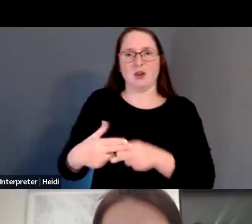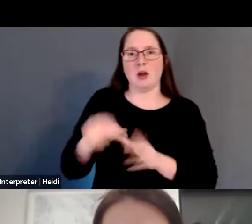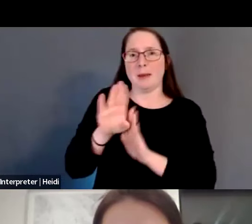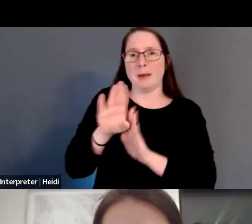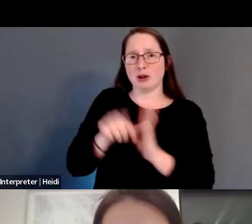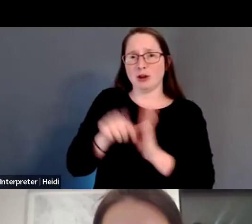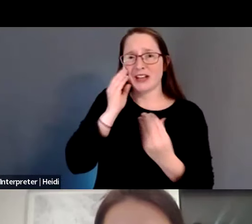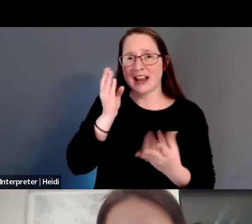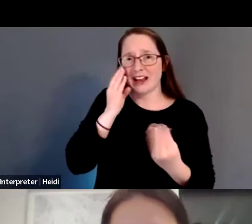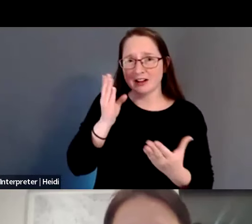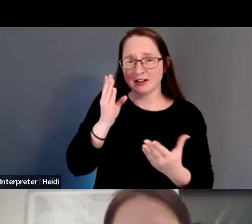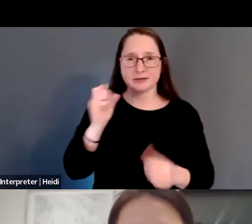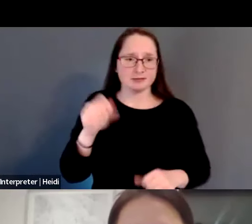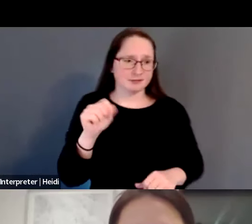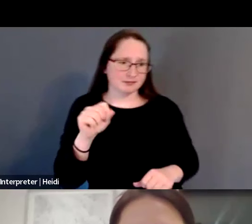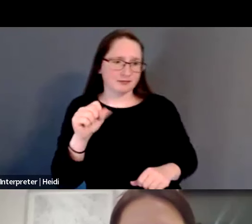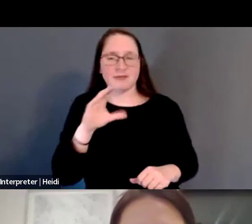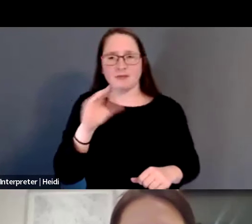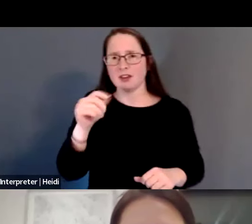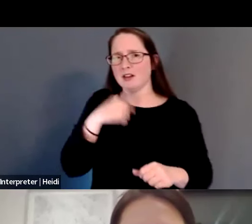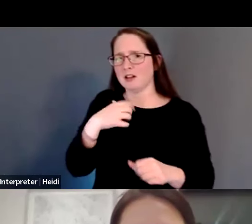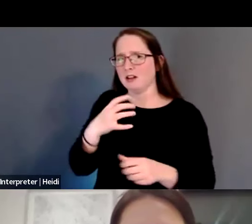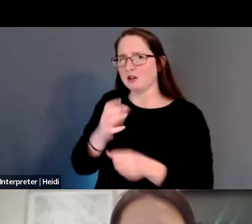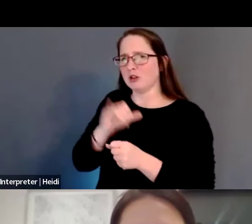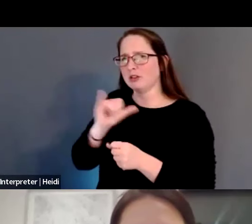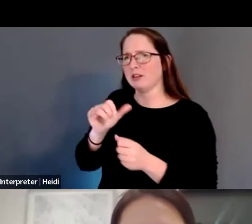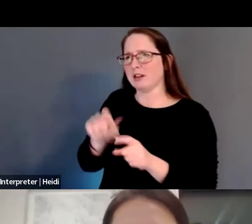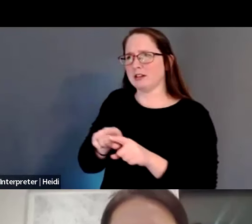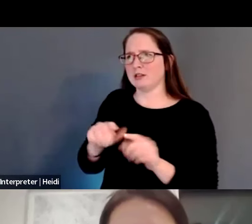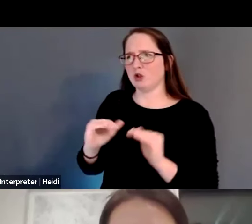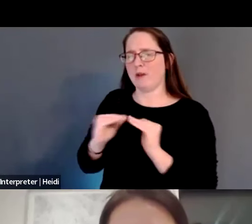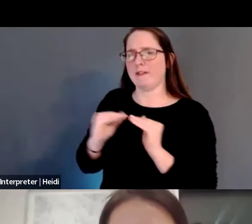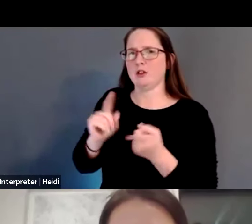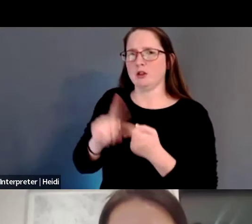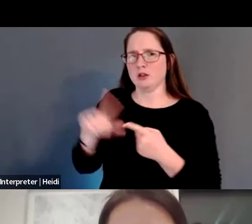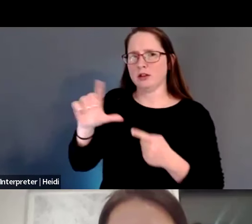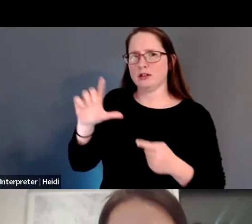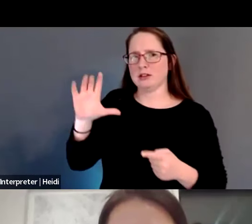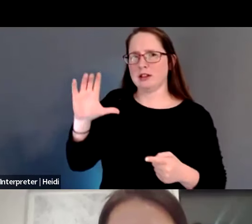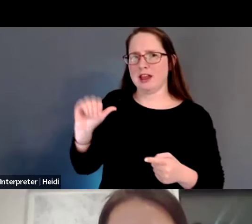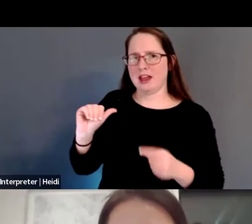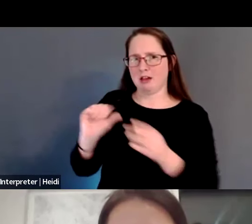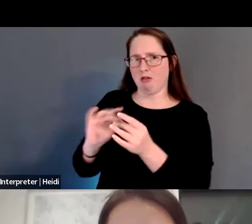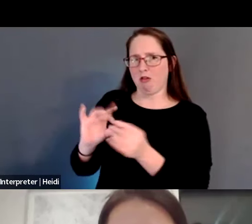I took that to be kind of equivalent to the LCA Commons that you are talking about.